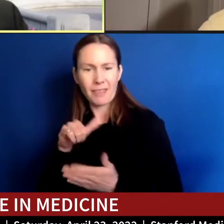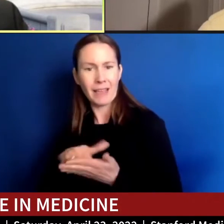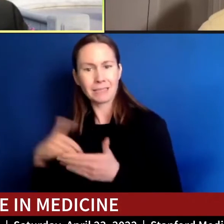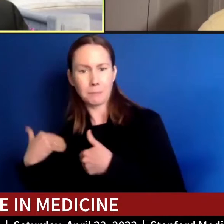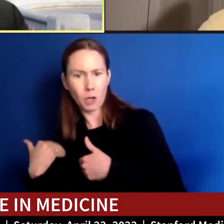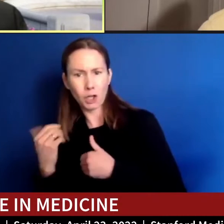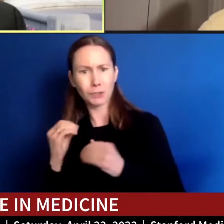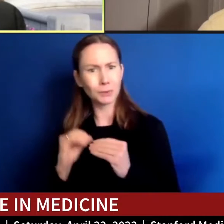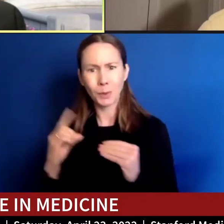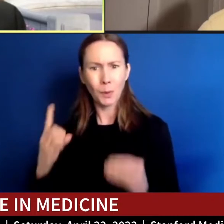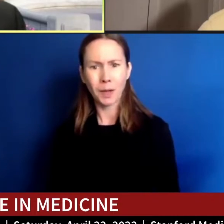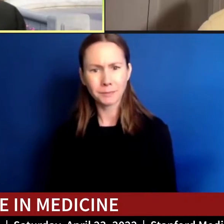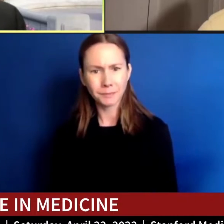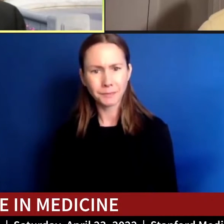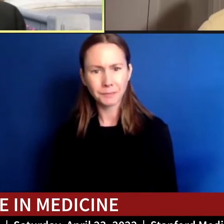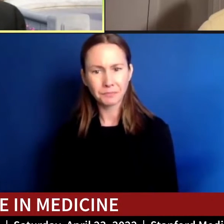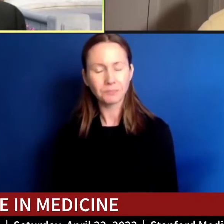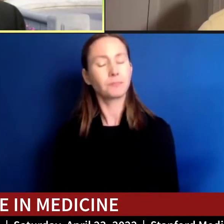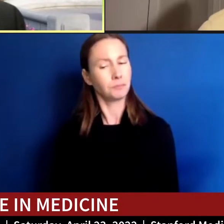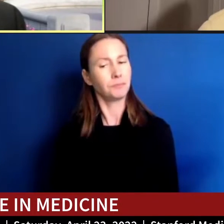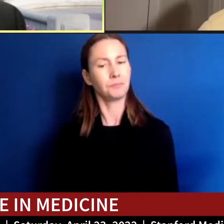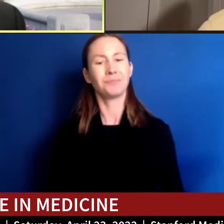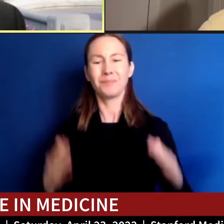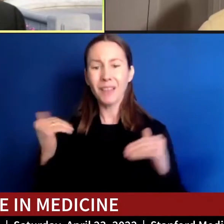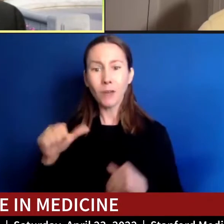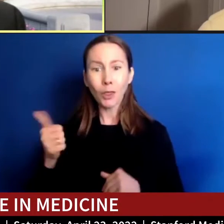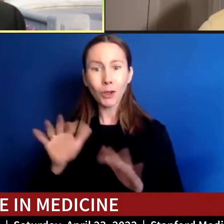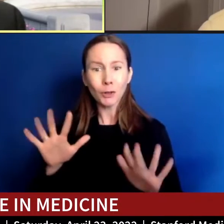I want to—there is another great question. Strategically, what are